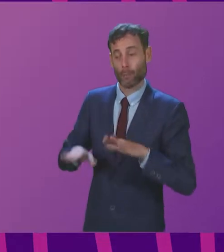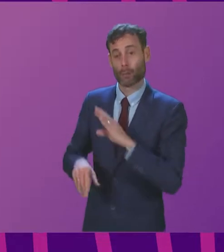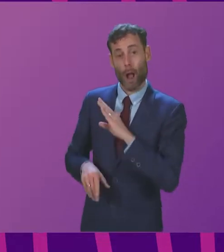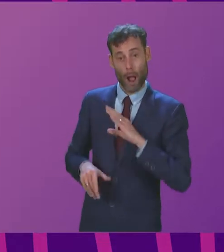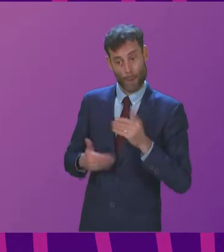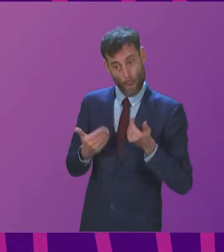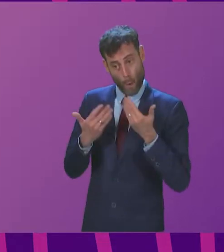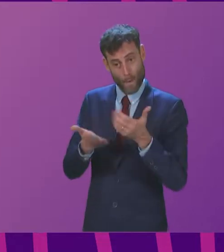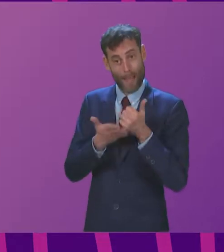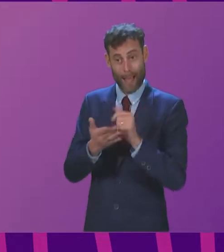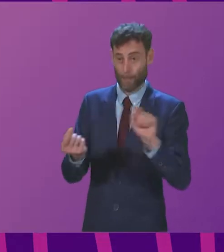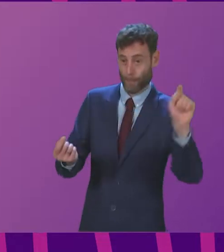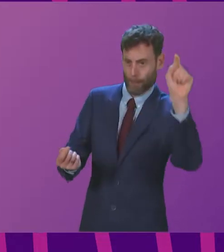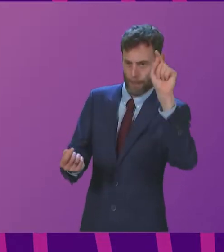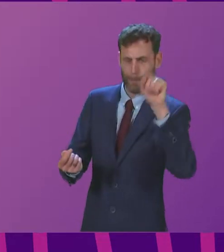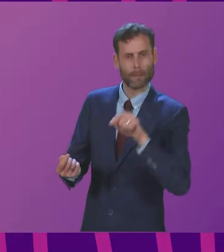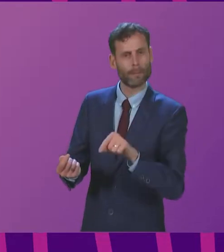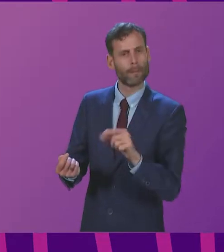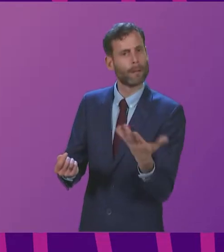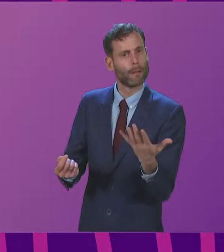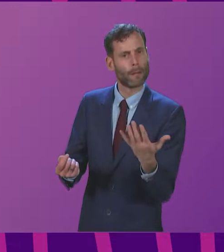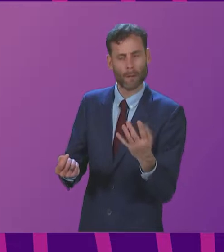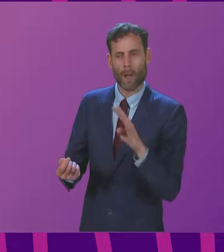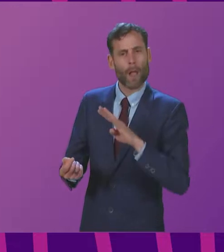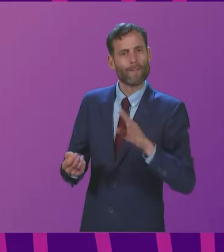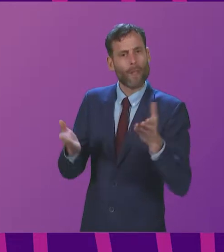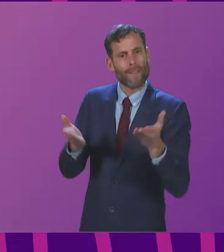to other health boards. Given the situation in Forth Valley, will the First Minister and